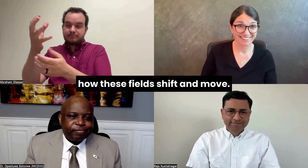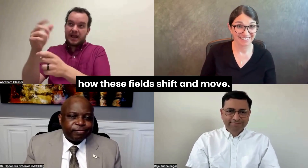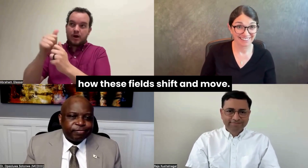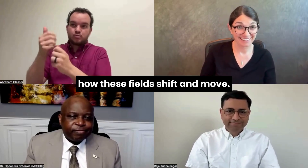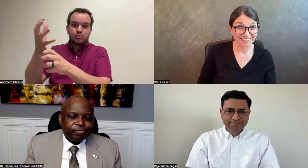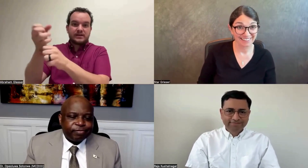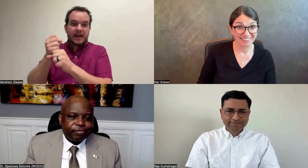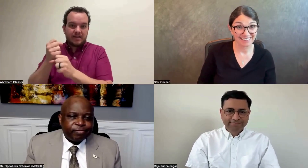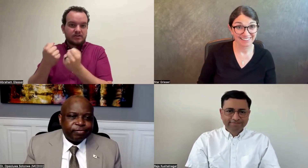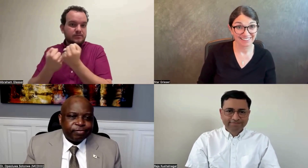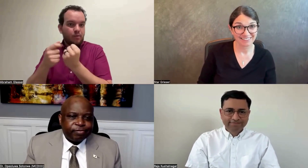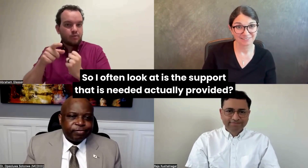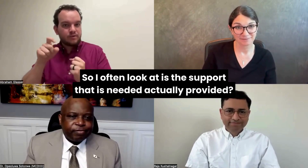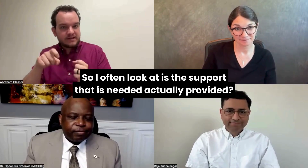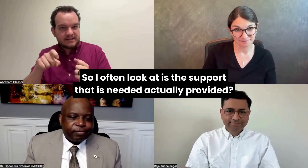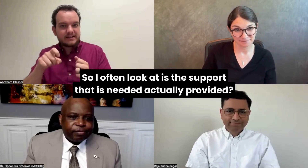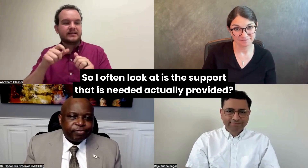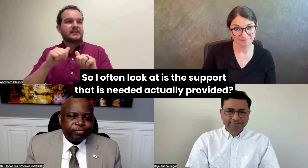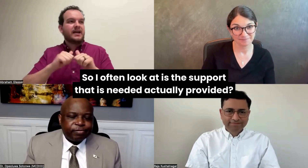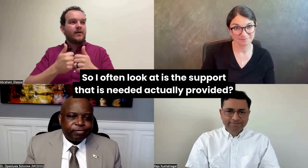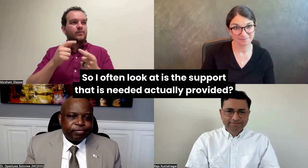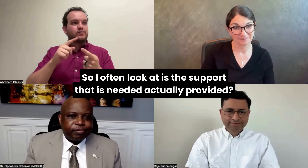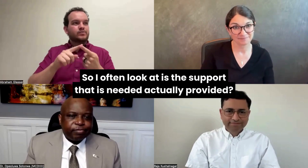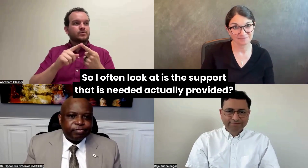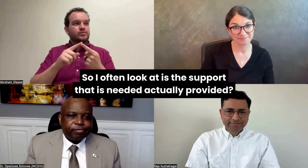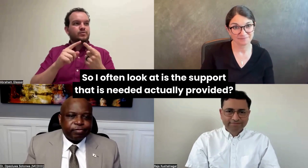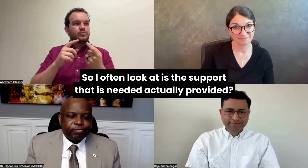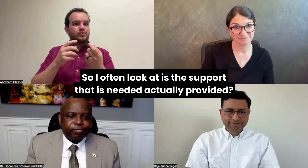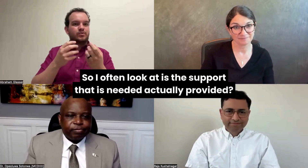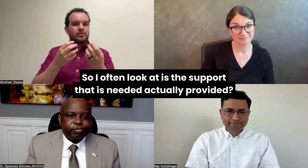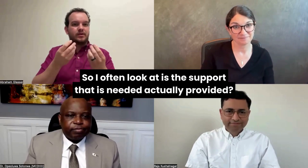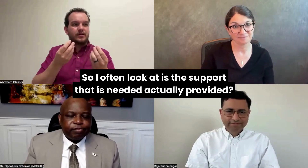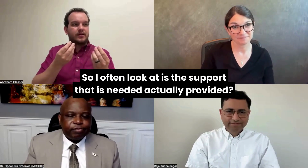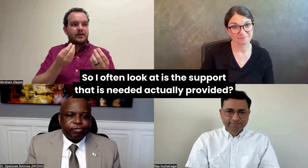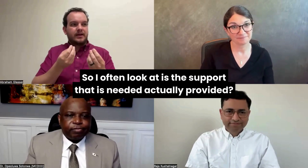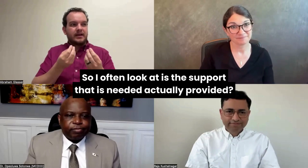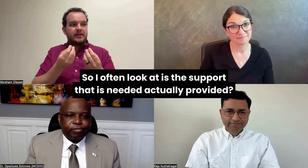So I often look at is the support that is needed actually provided?